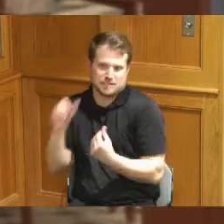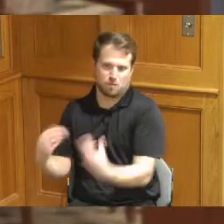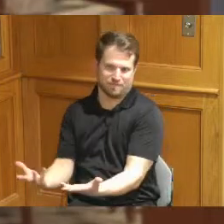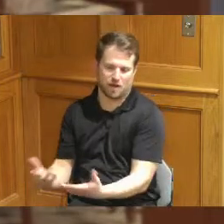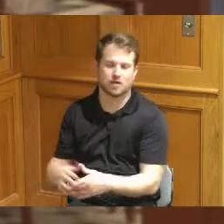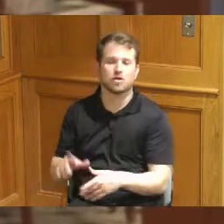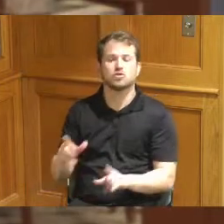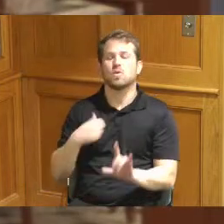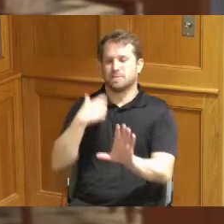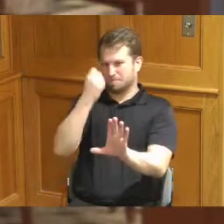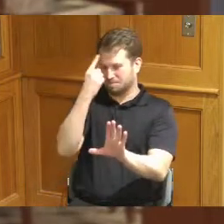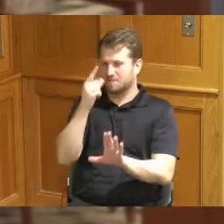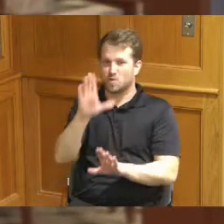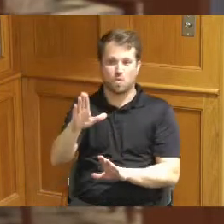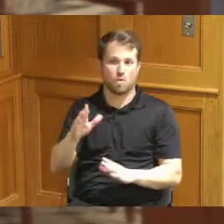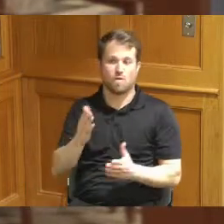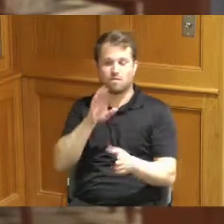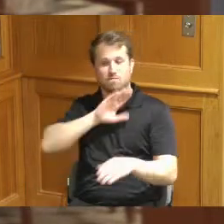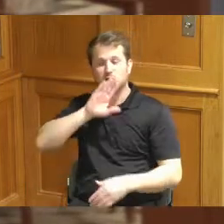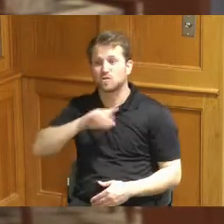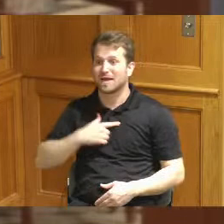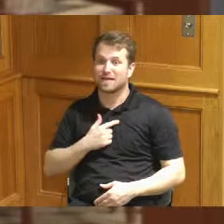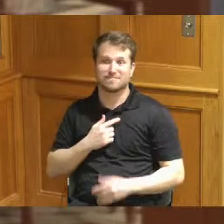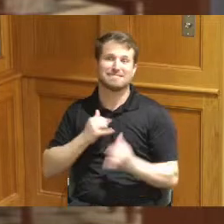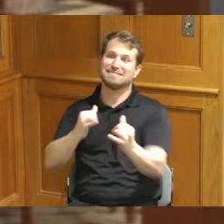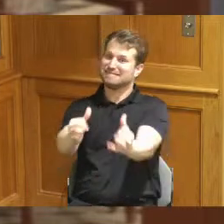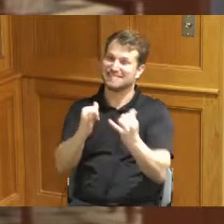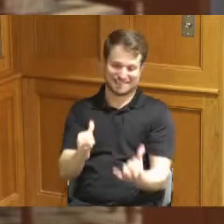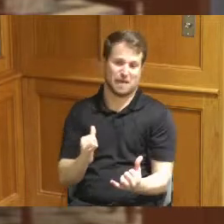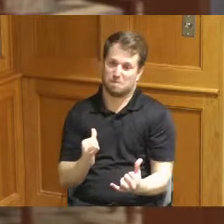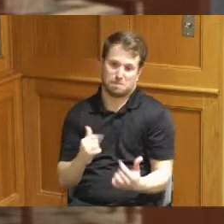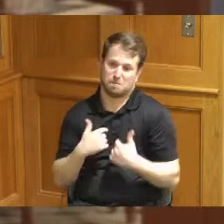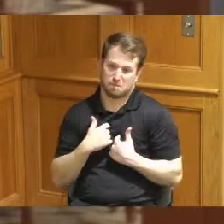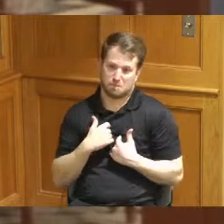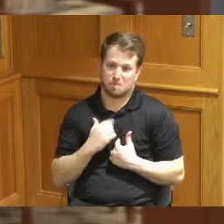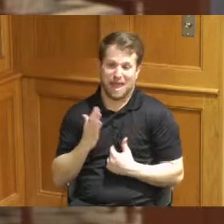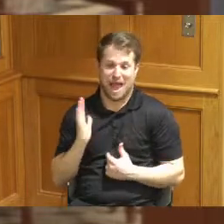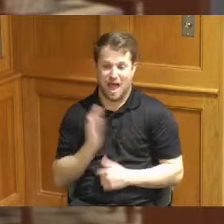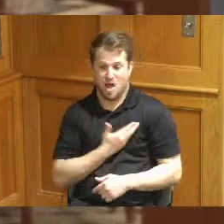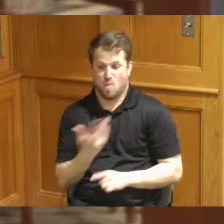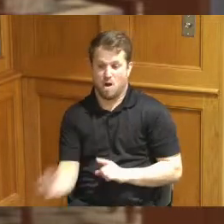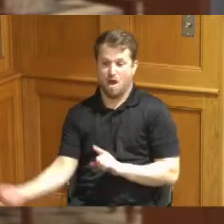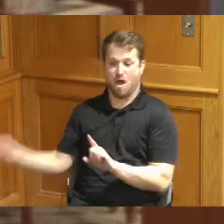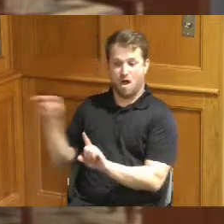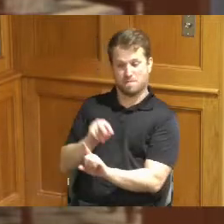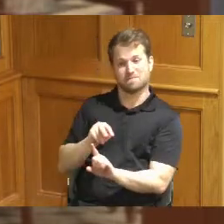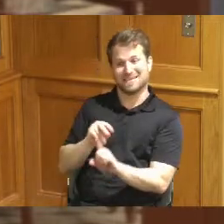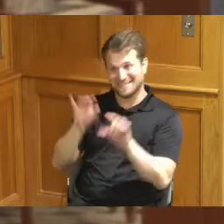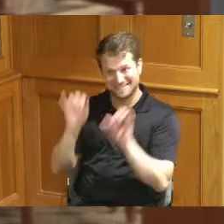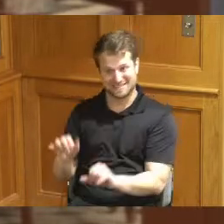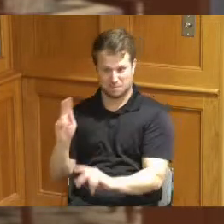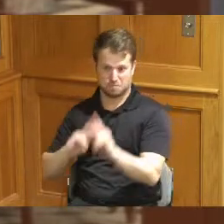your frustration and I share it from our end some of those very same people that I'm sure you've